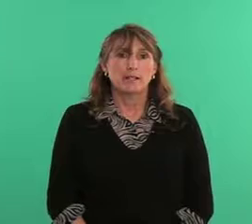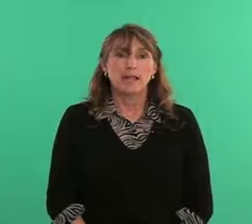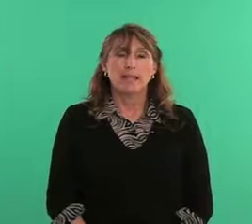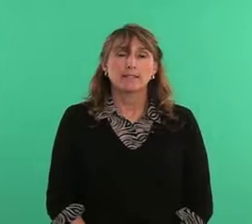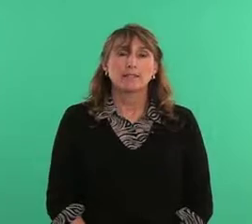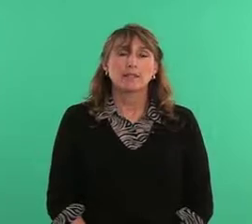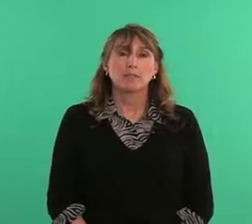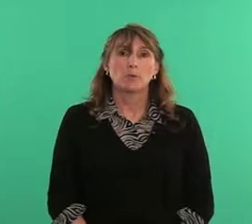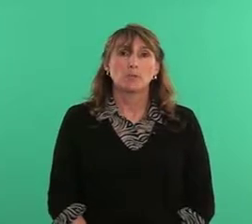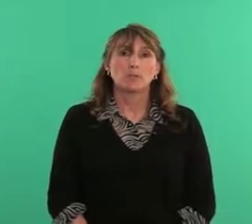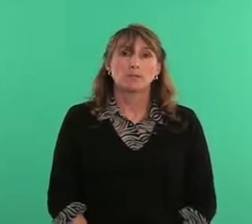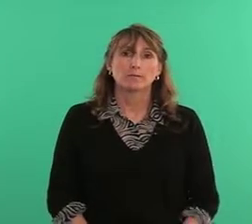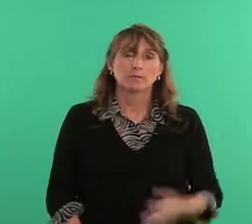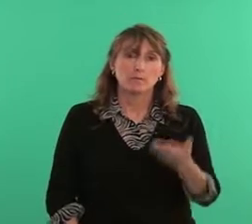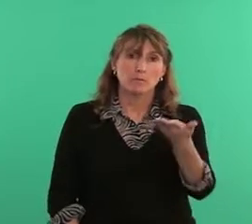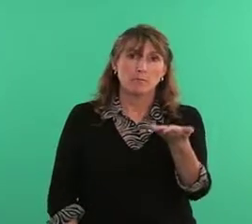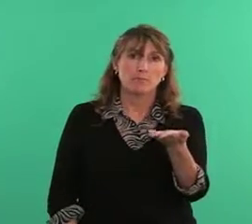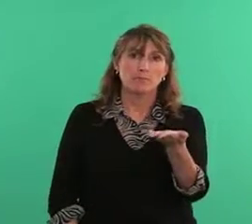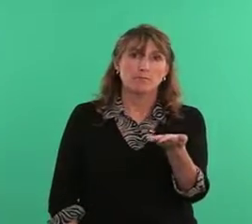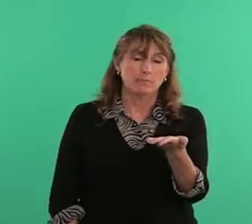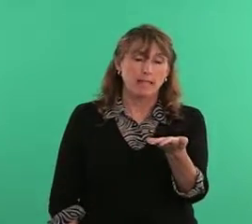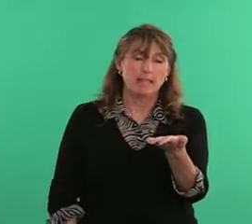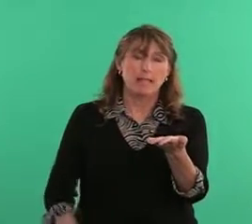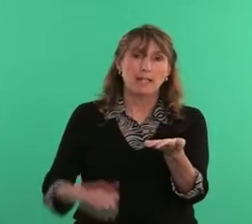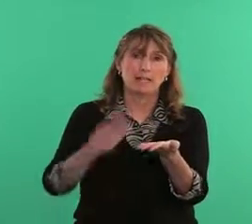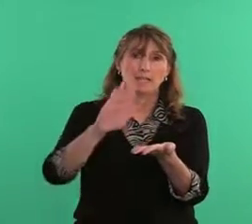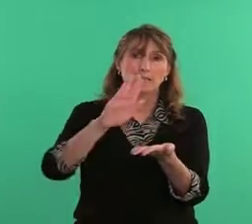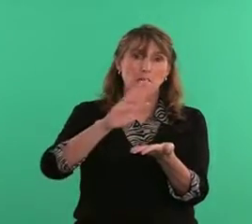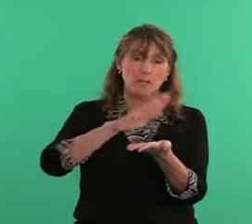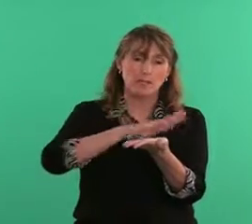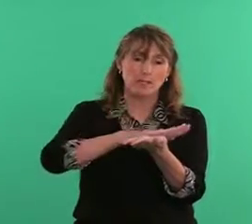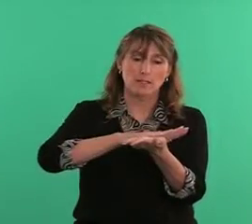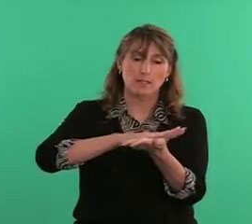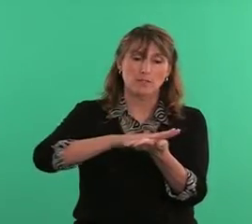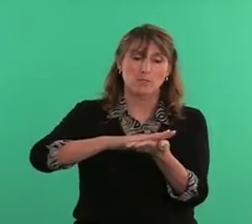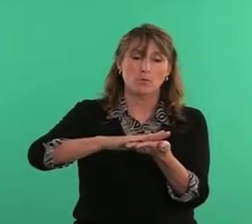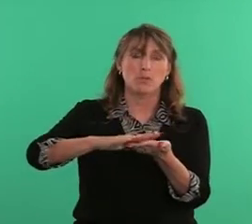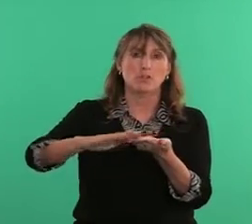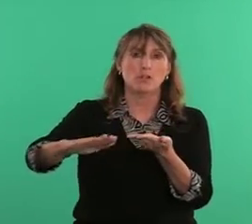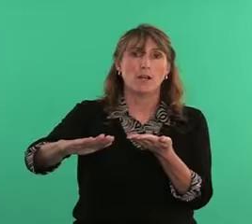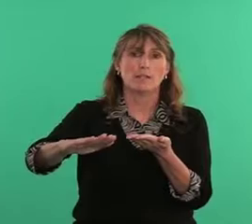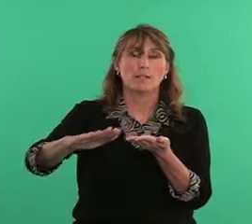nice, clean, pure base hand, dominant and just rub it across